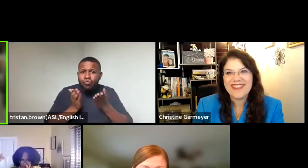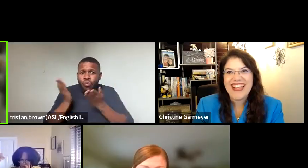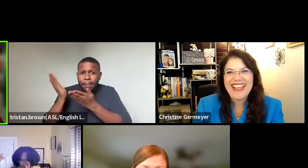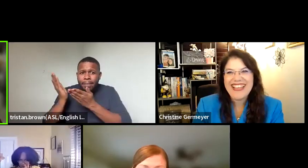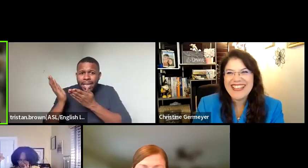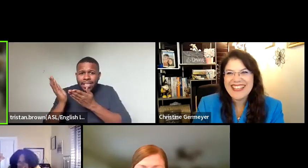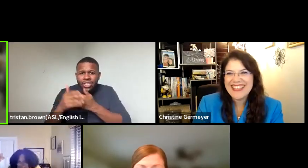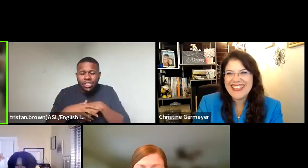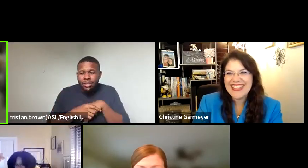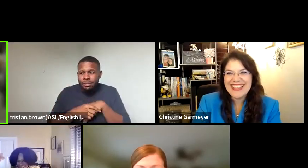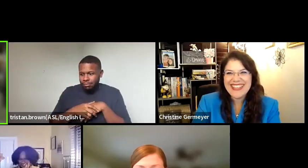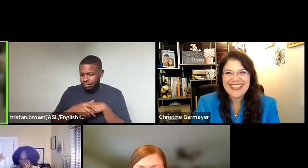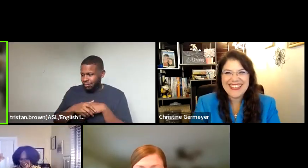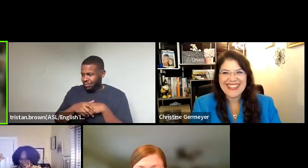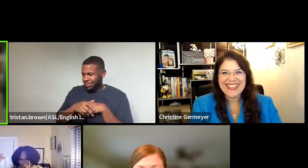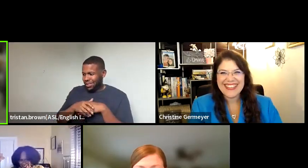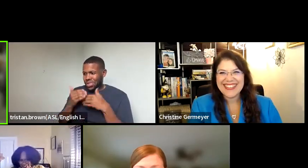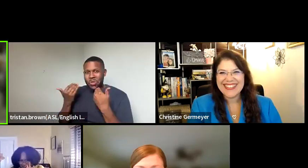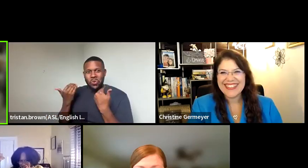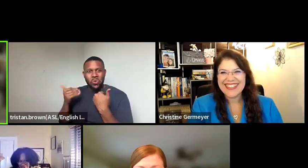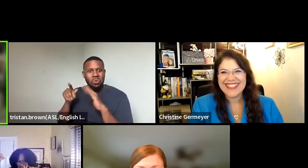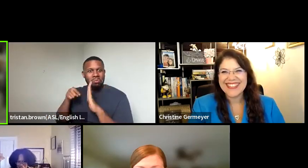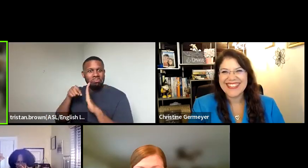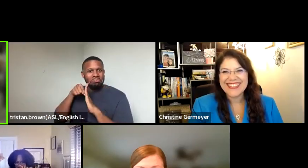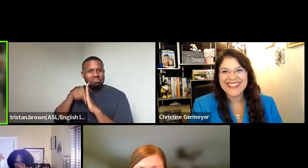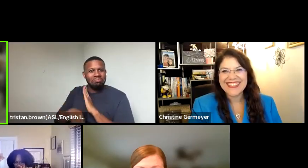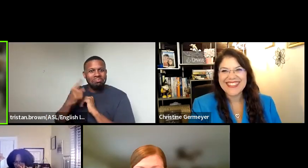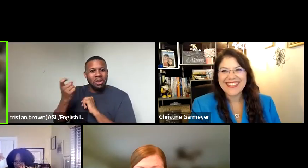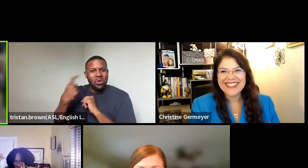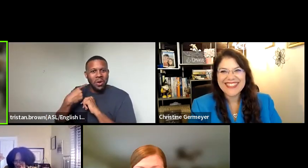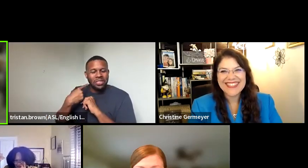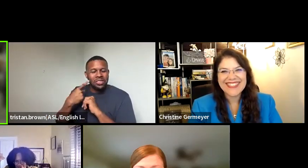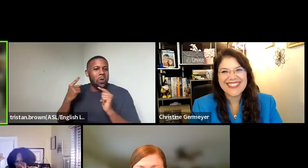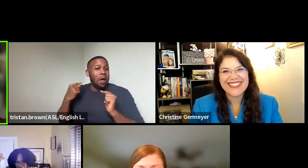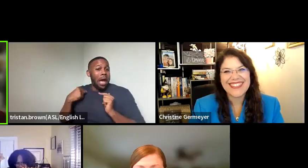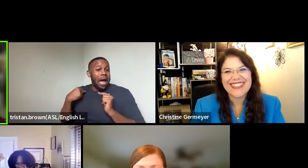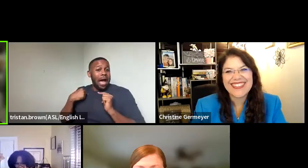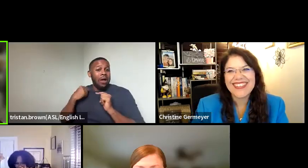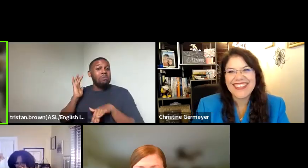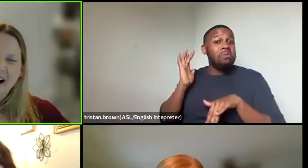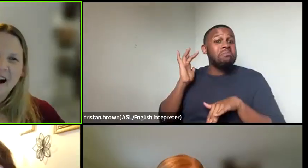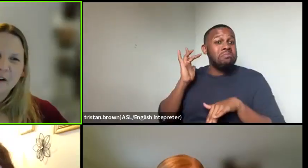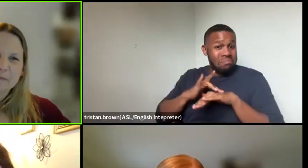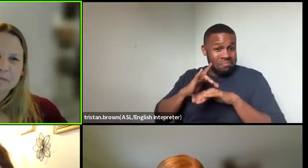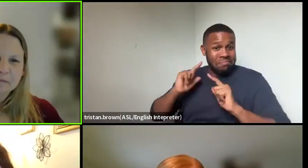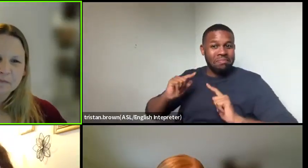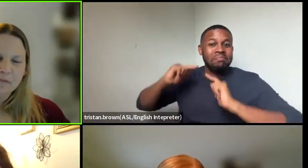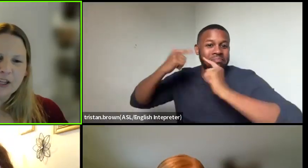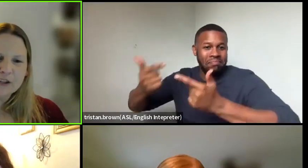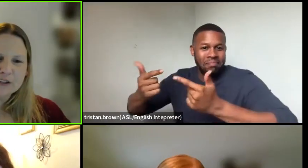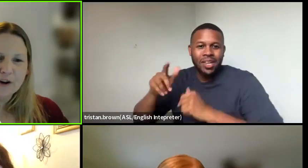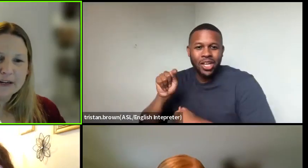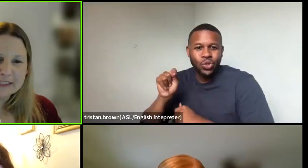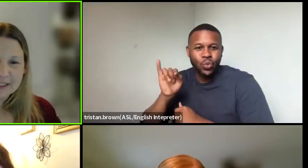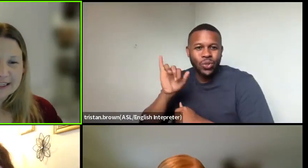how have you gone about communicating with the groups and or how long does that process still take to bring them